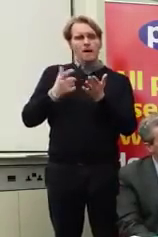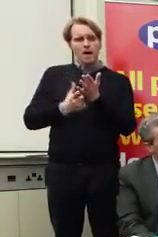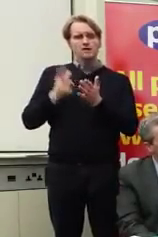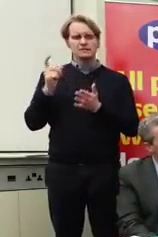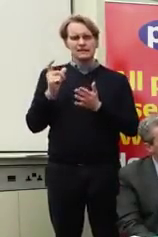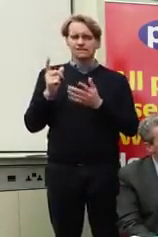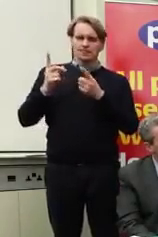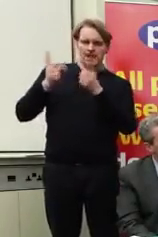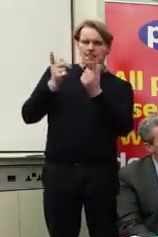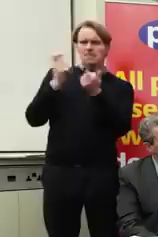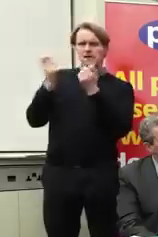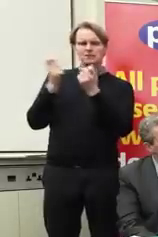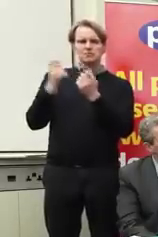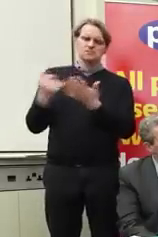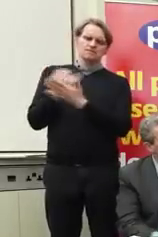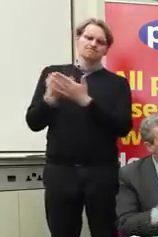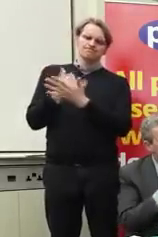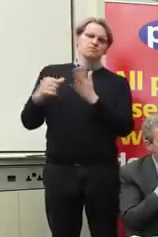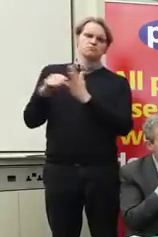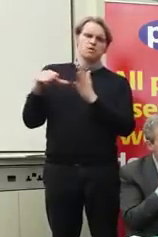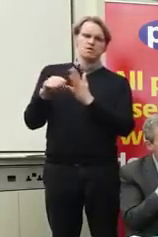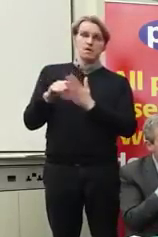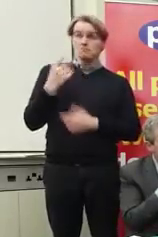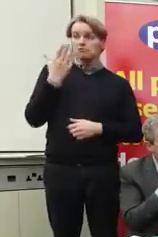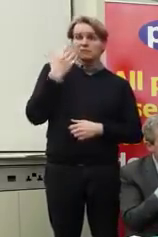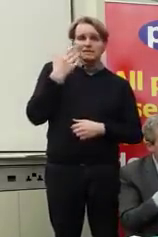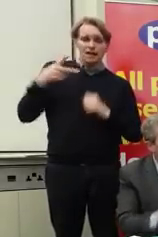recent years the brutality of the scale of cuts has been ridiculous and I think again